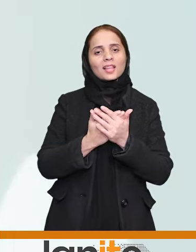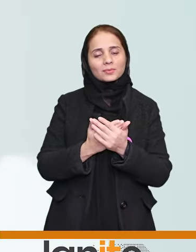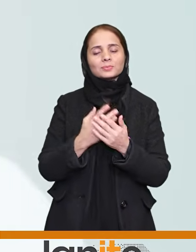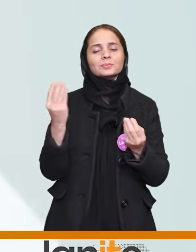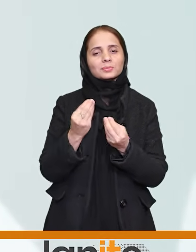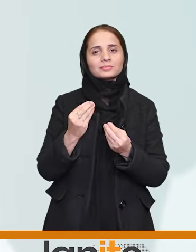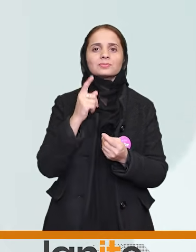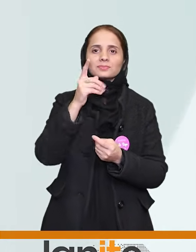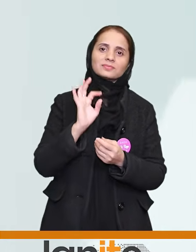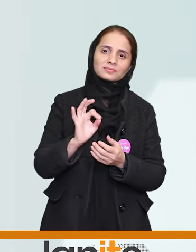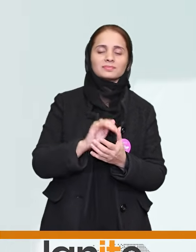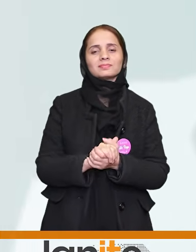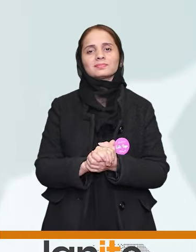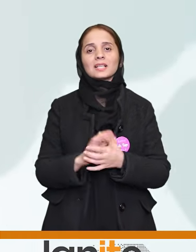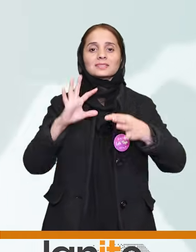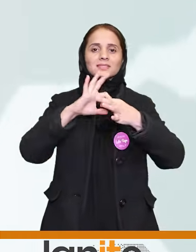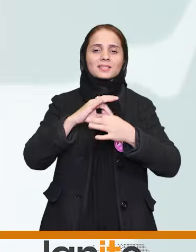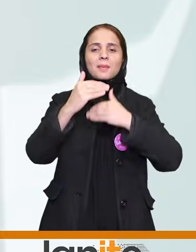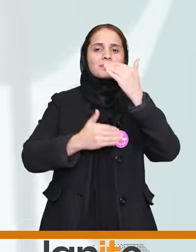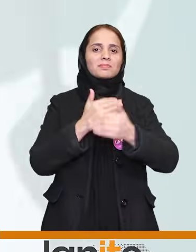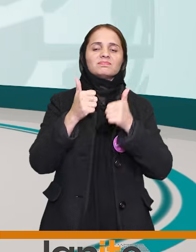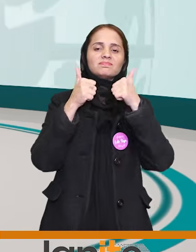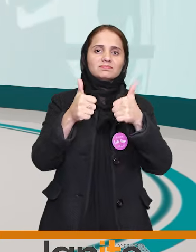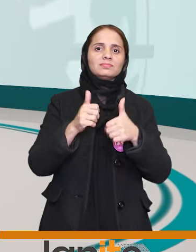you know relationships typically work all around the world.